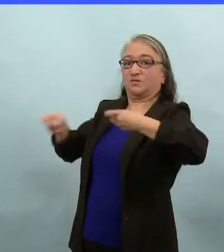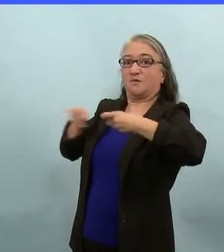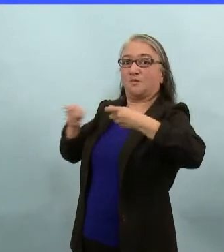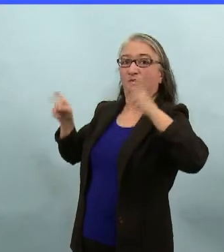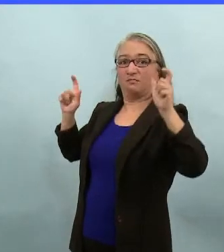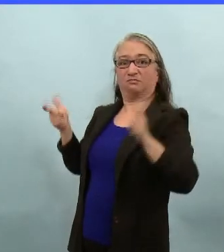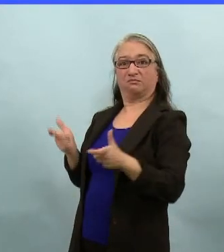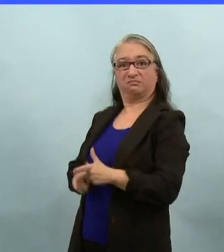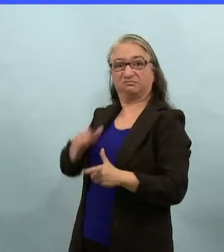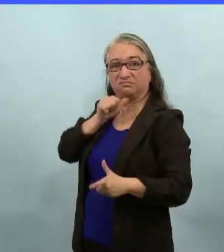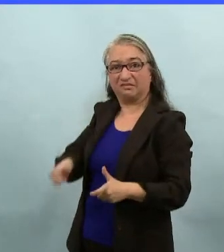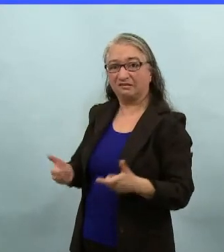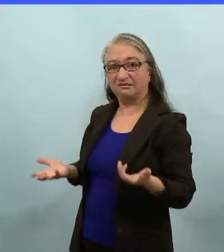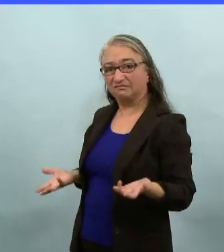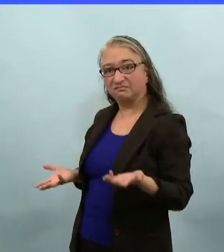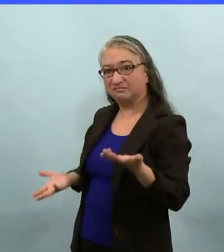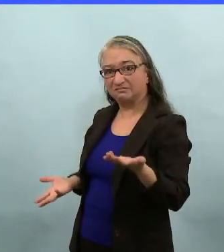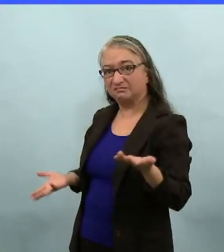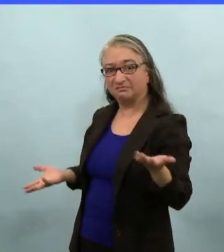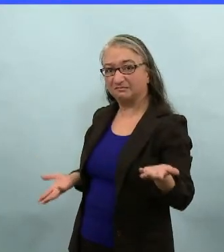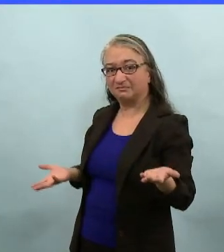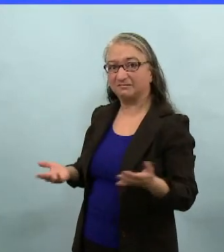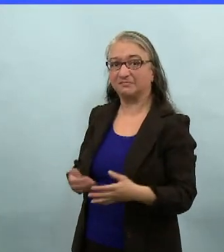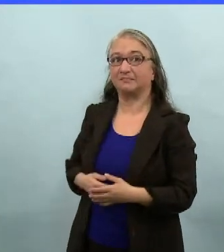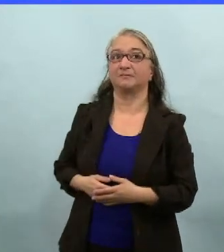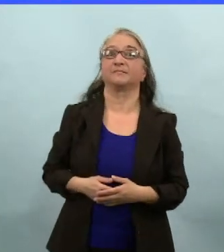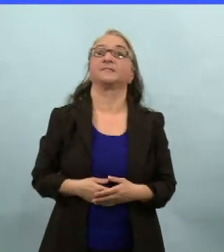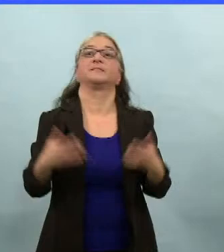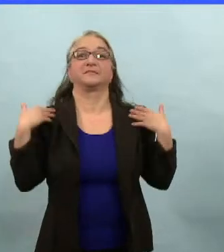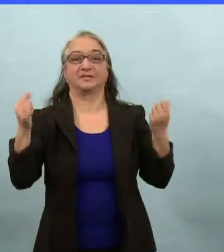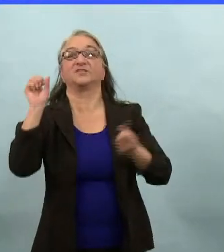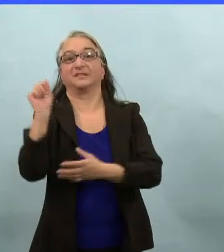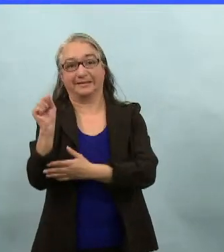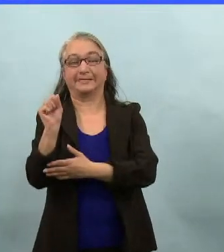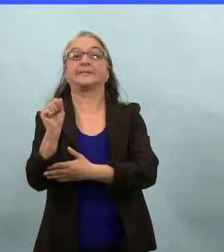continuing to increase well i think we already have a lot of you know restrictions in place